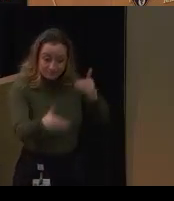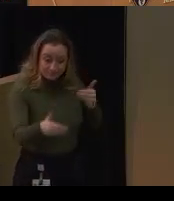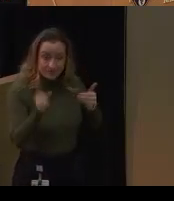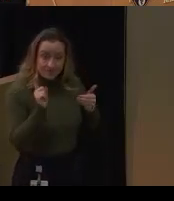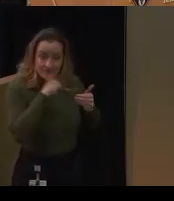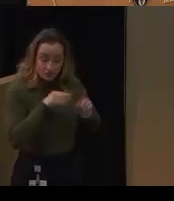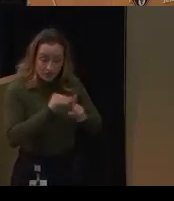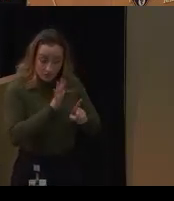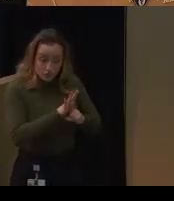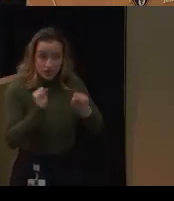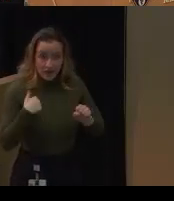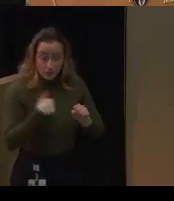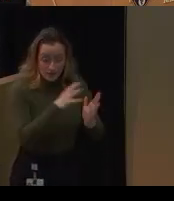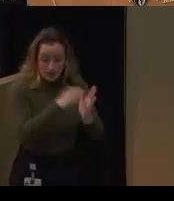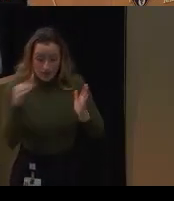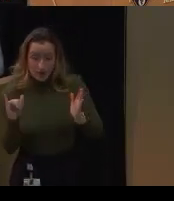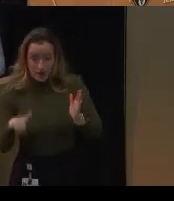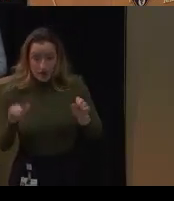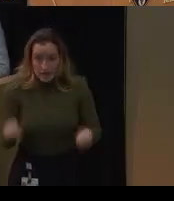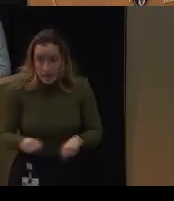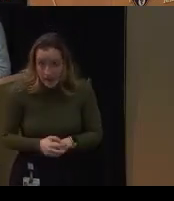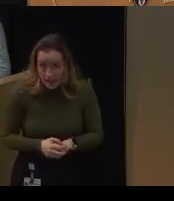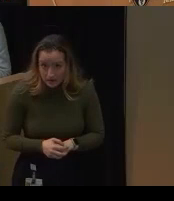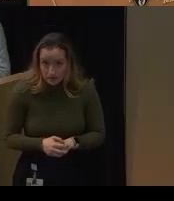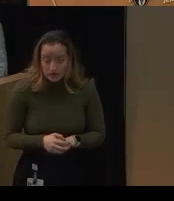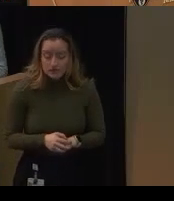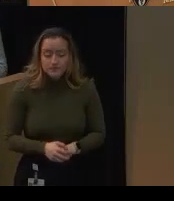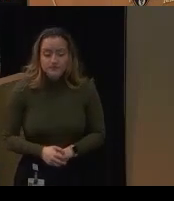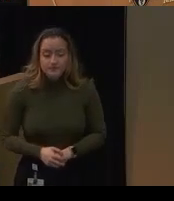could replicate this association between lifetime fiction exposure and social ability we randomly